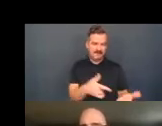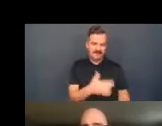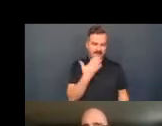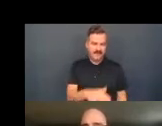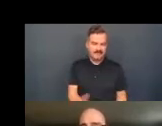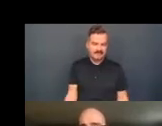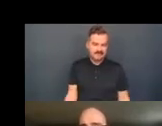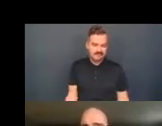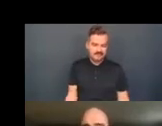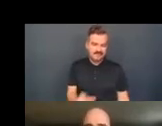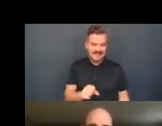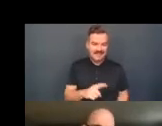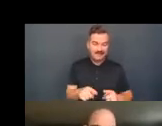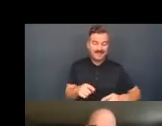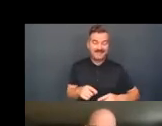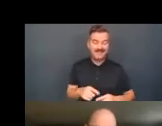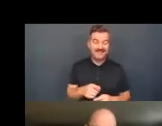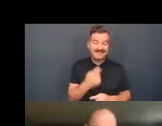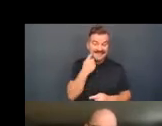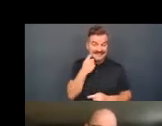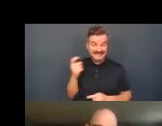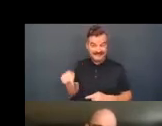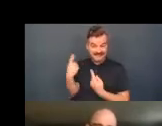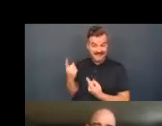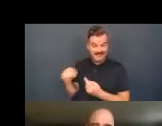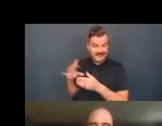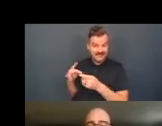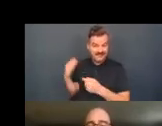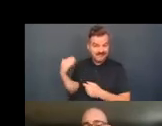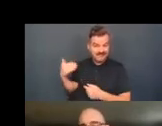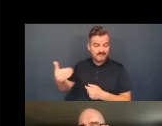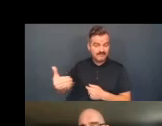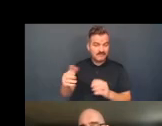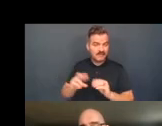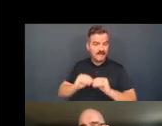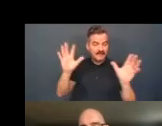but as the previous speakers for most of the day have made it clear it hasn't been equally